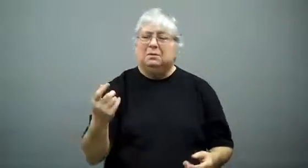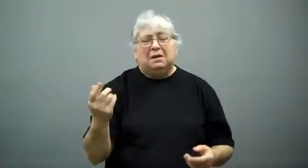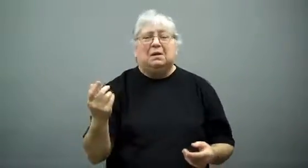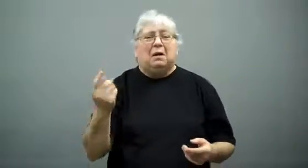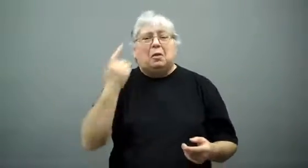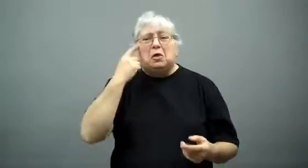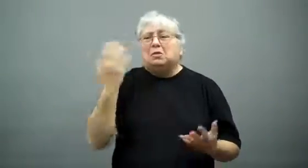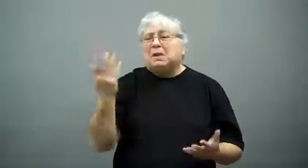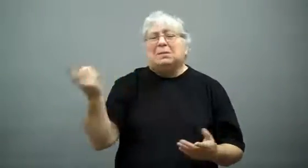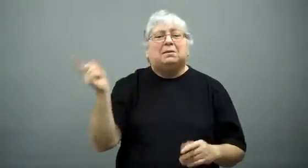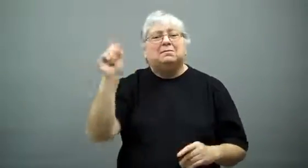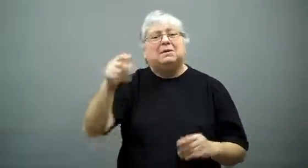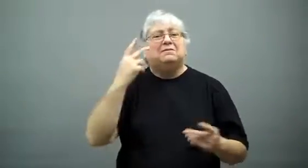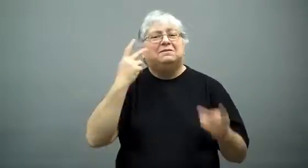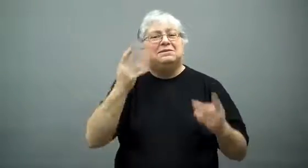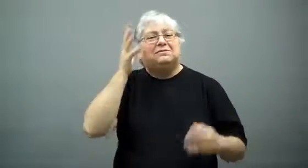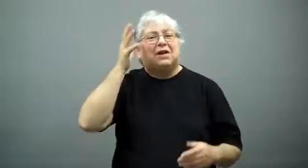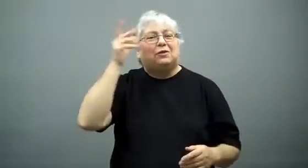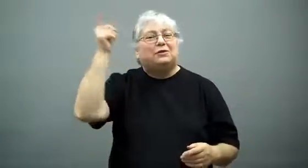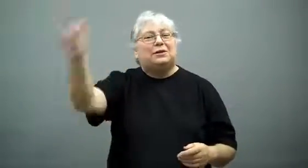It was presumably to visit his father in Russia.